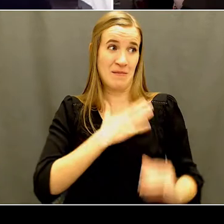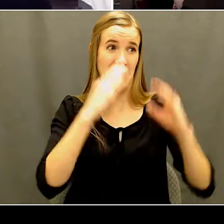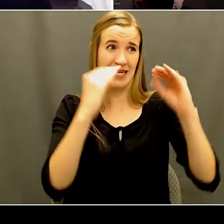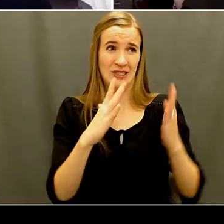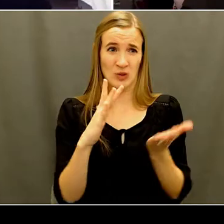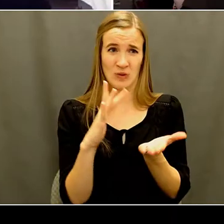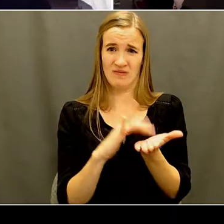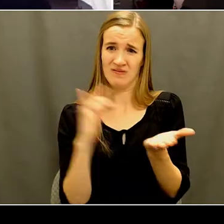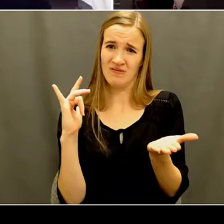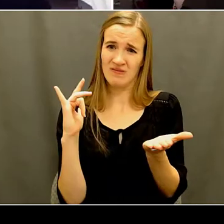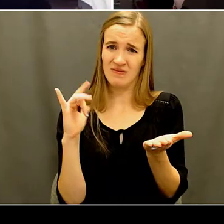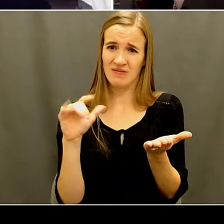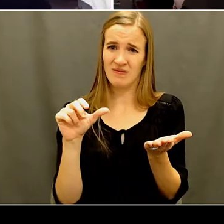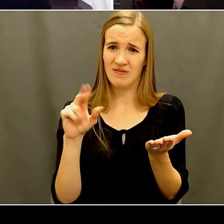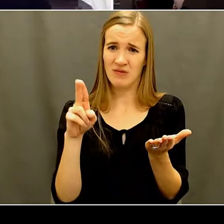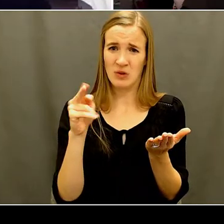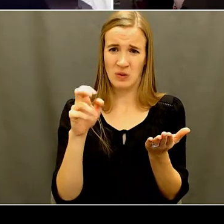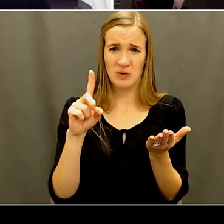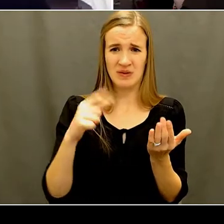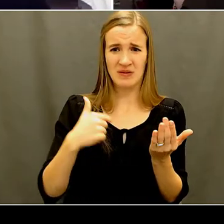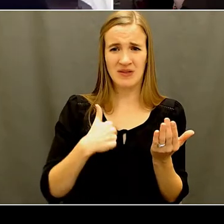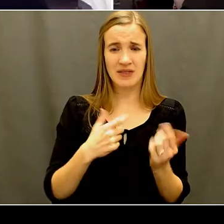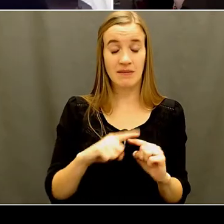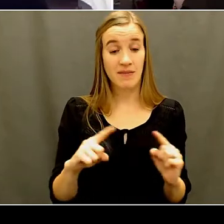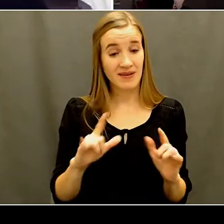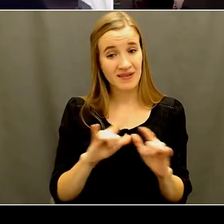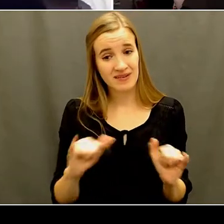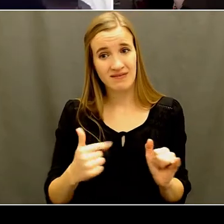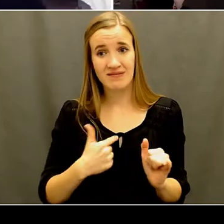thinking when I was 16, and I didn't curse at all, but I remember thinking,